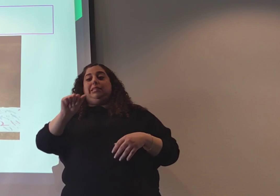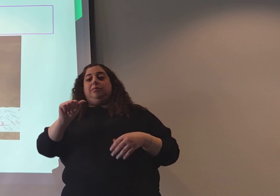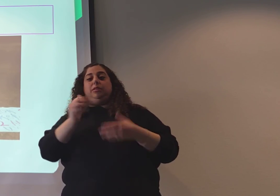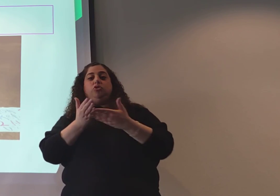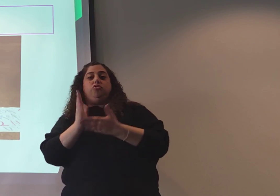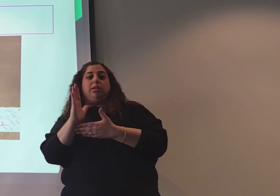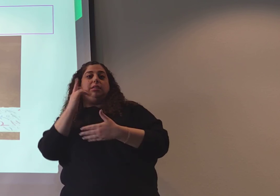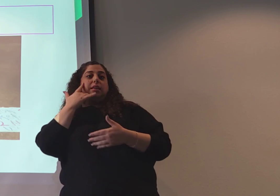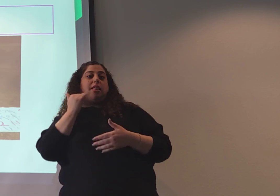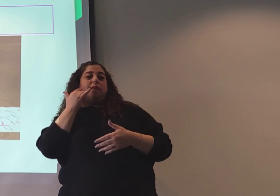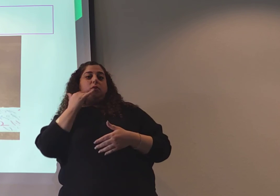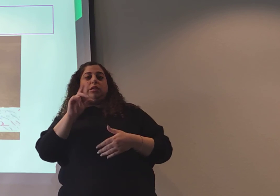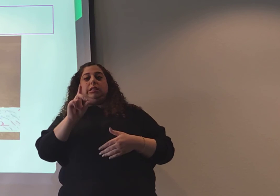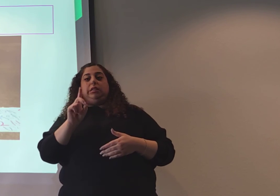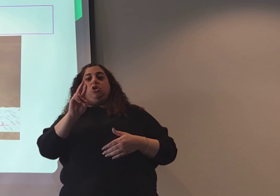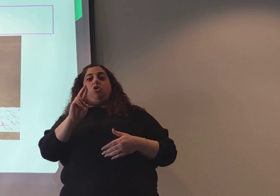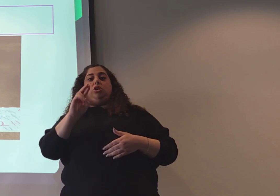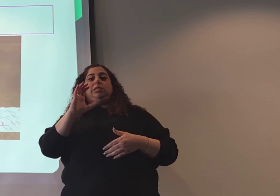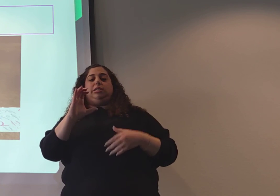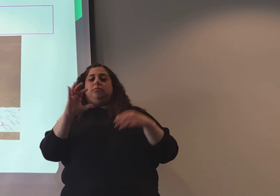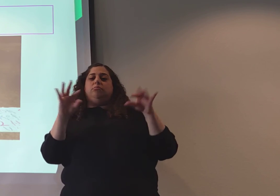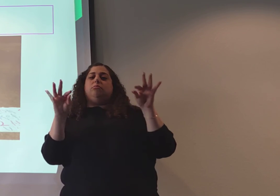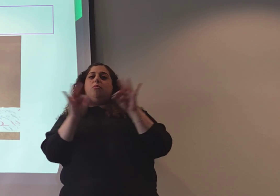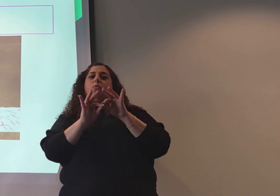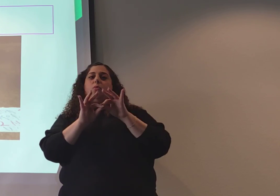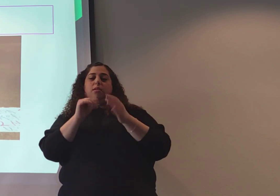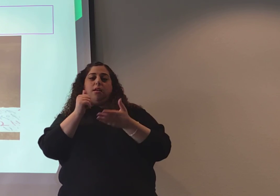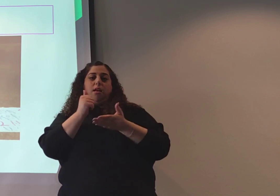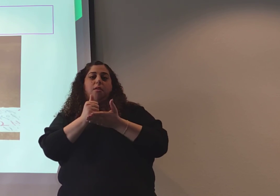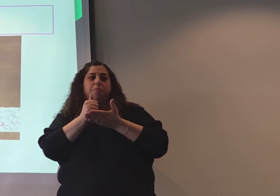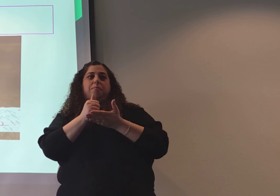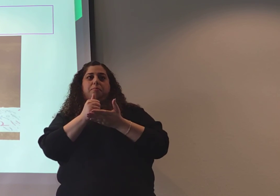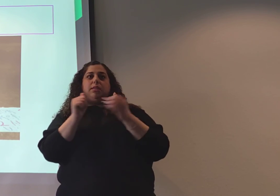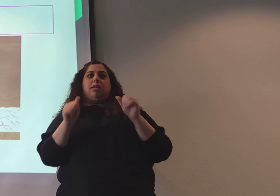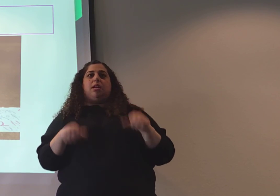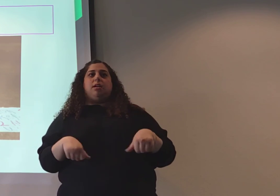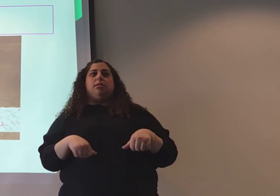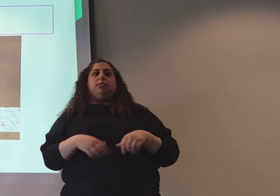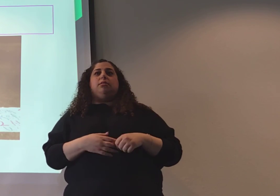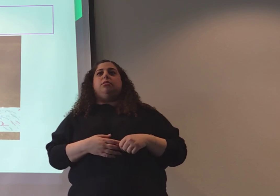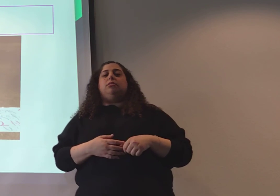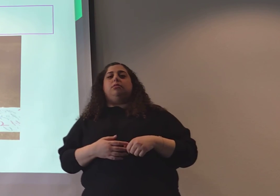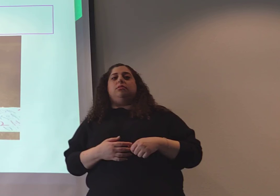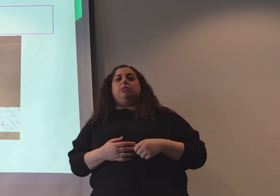UPAC is down to host as long as y'all want to stay for the interpretation.